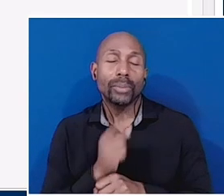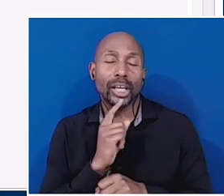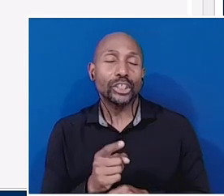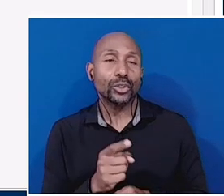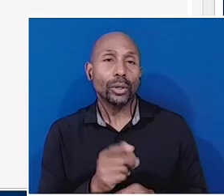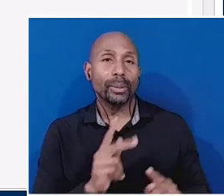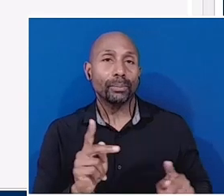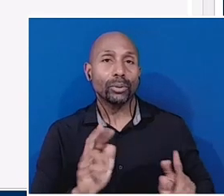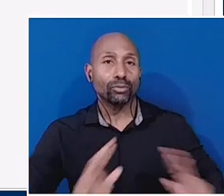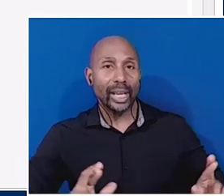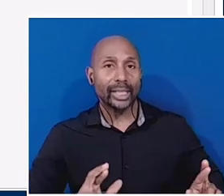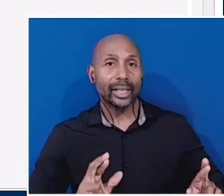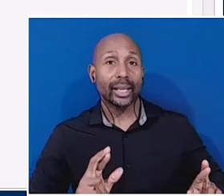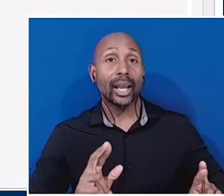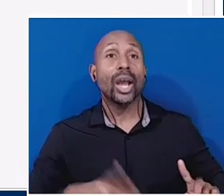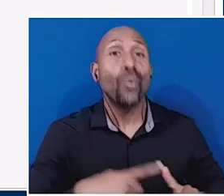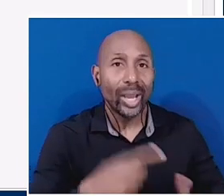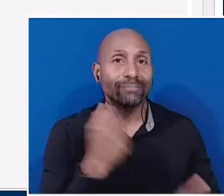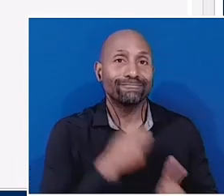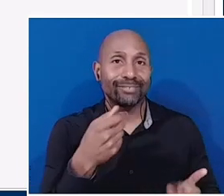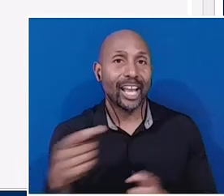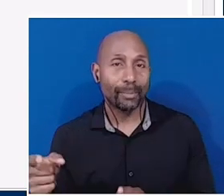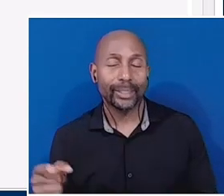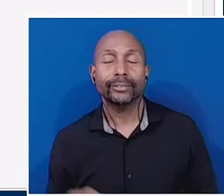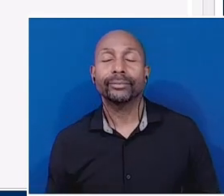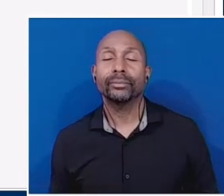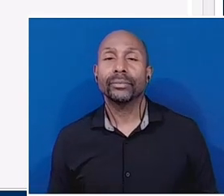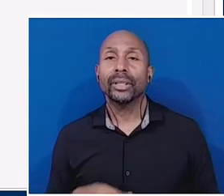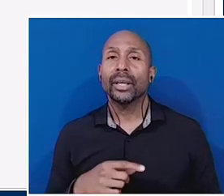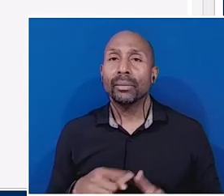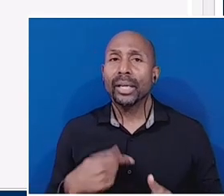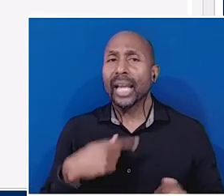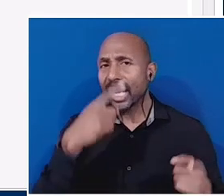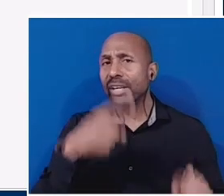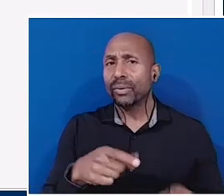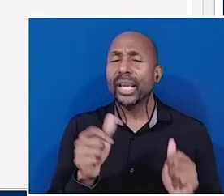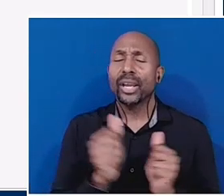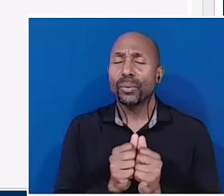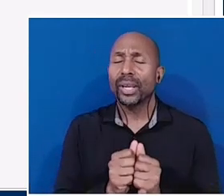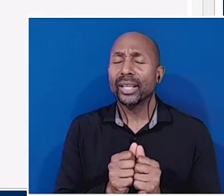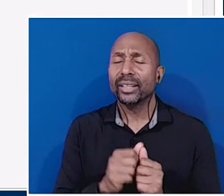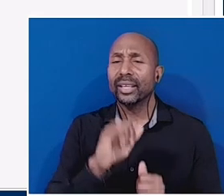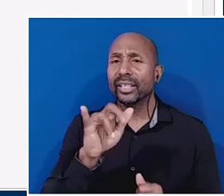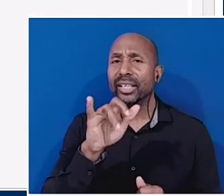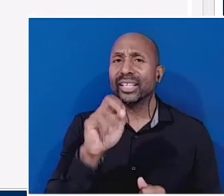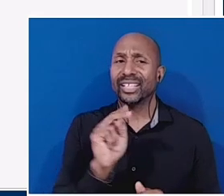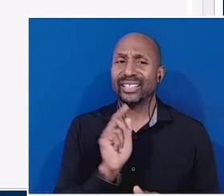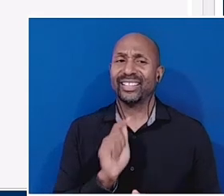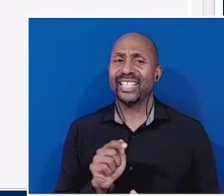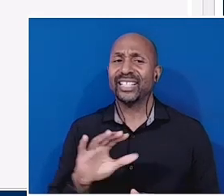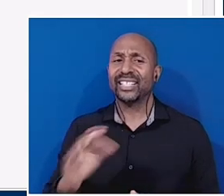her that this is a little bit of an overreach to require institutions that are